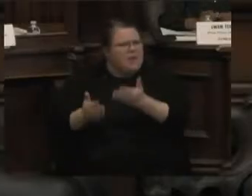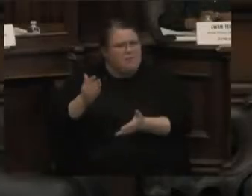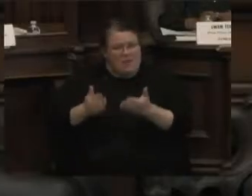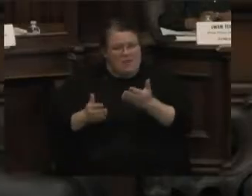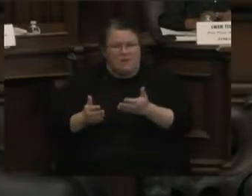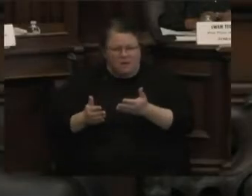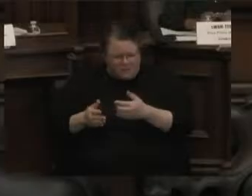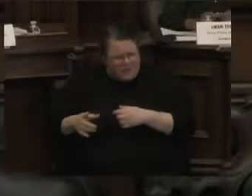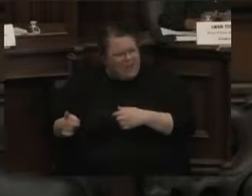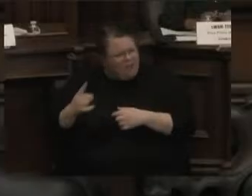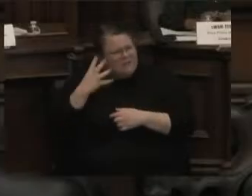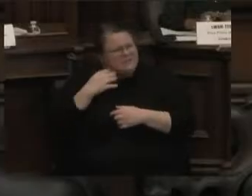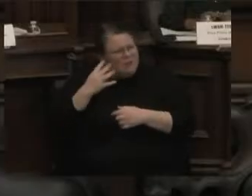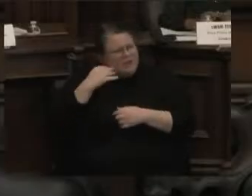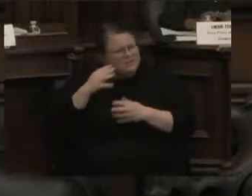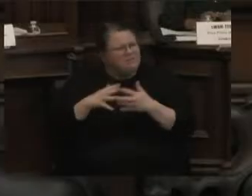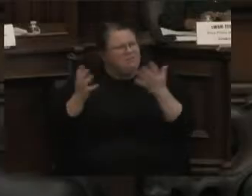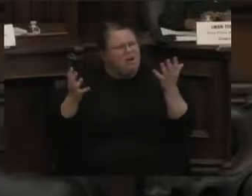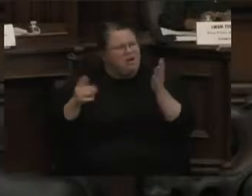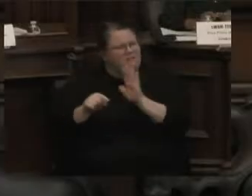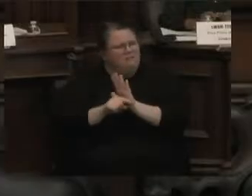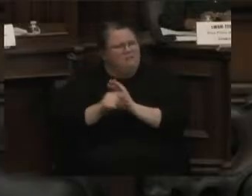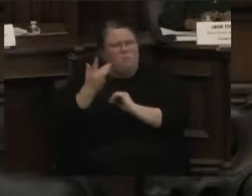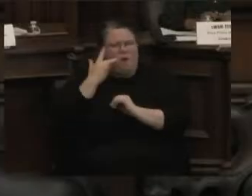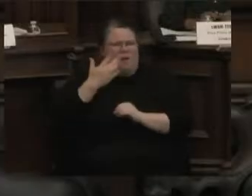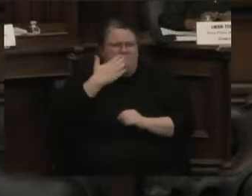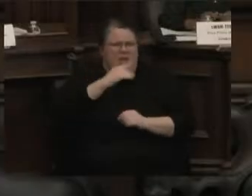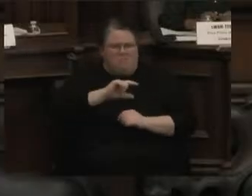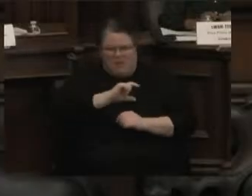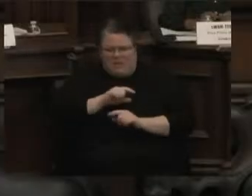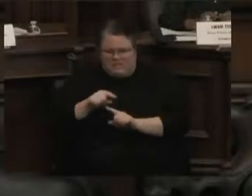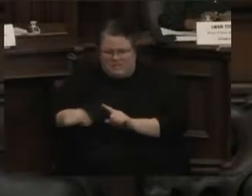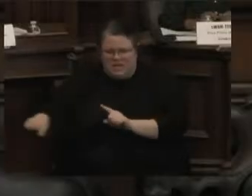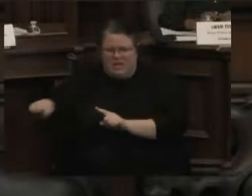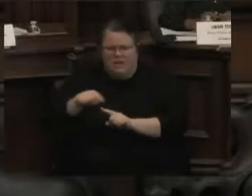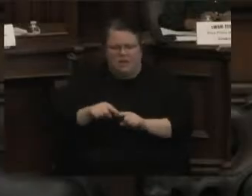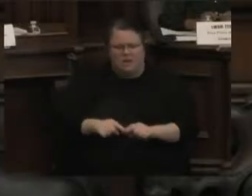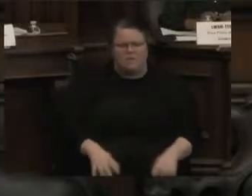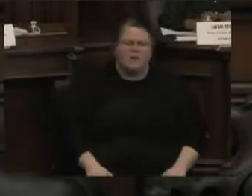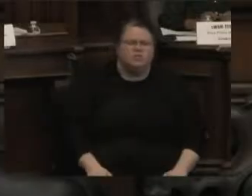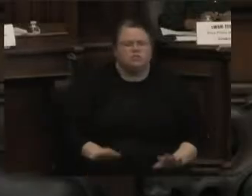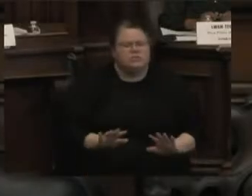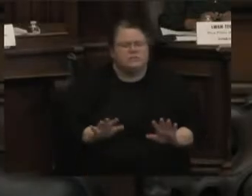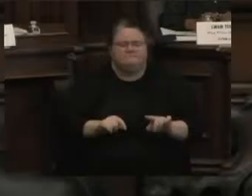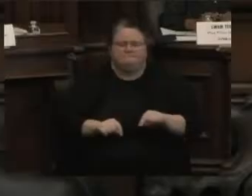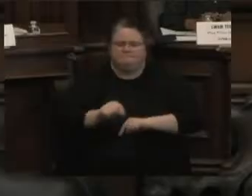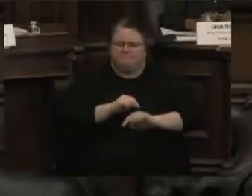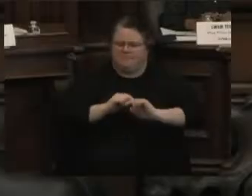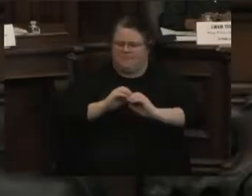gaps in their education. And